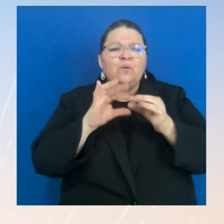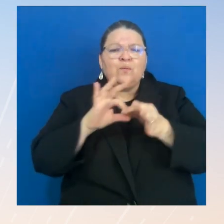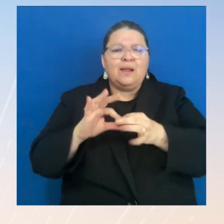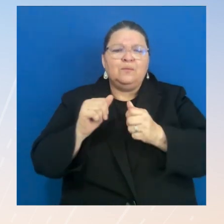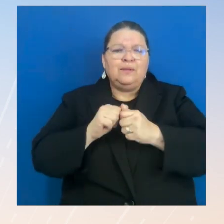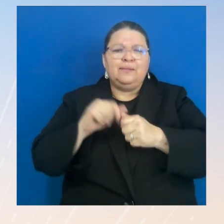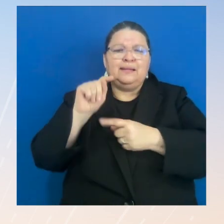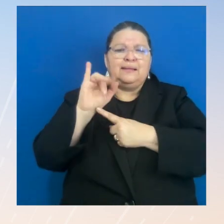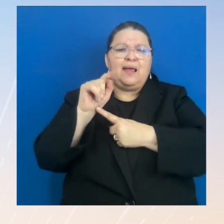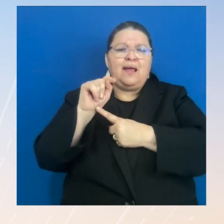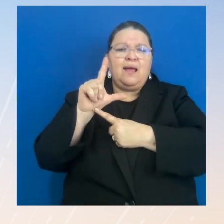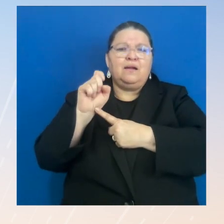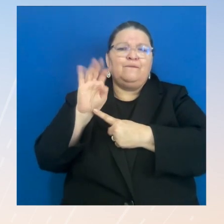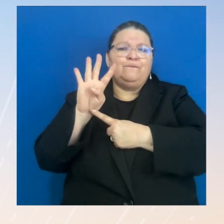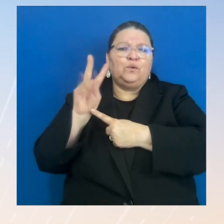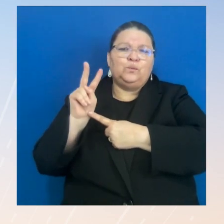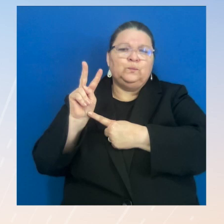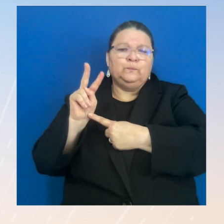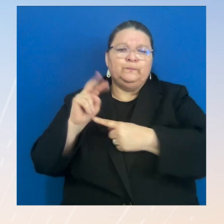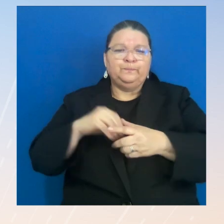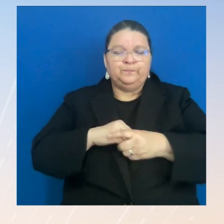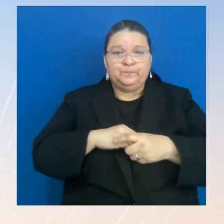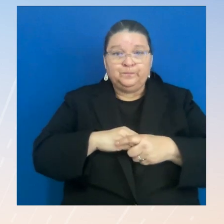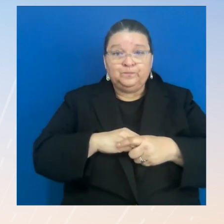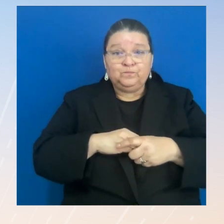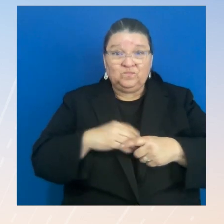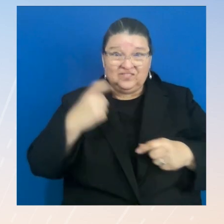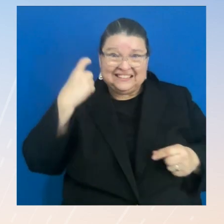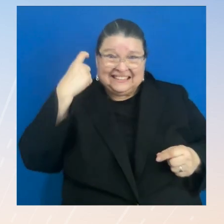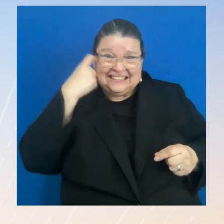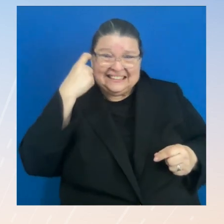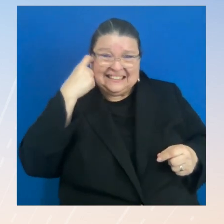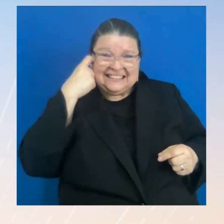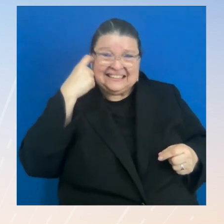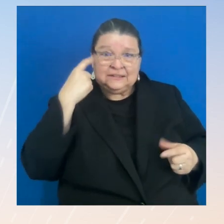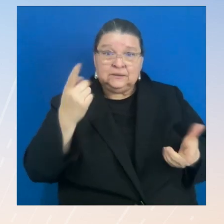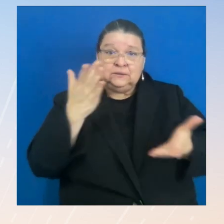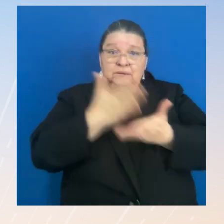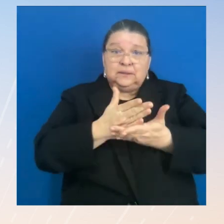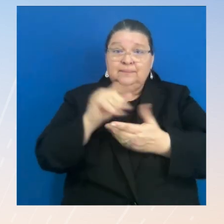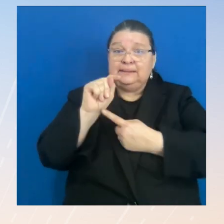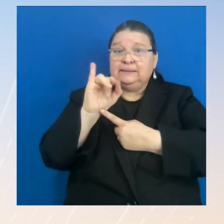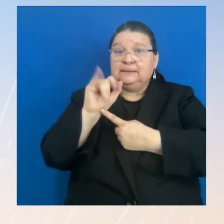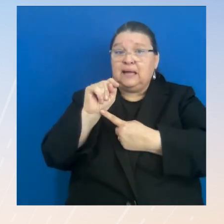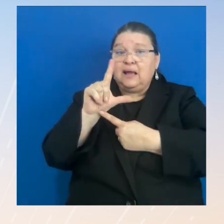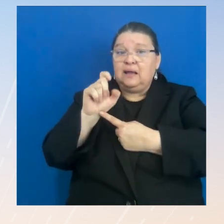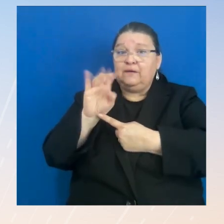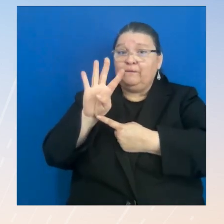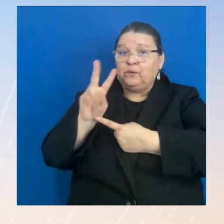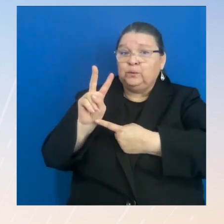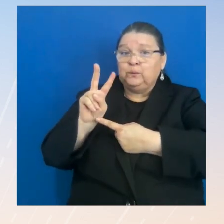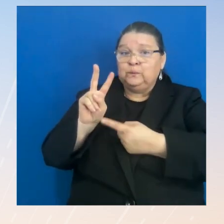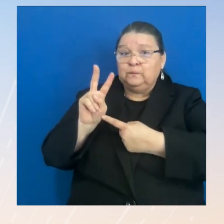for unaccompanied minors. And a couple of the reasons they gave were the larger public health conditions, but also that appropriate mitigation measures